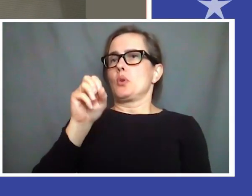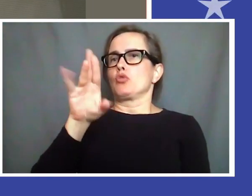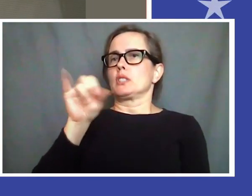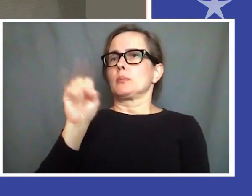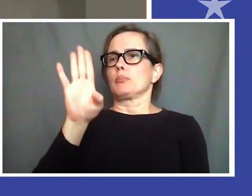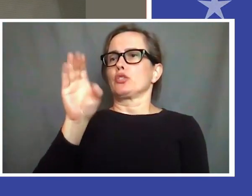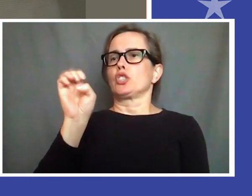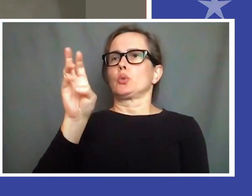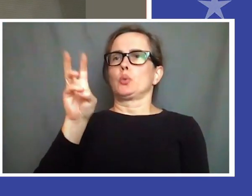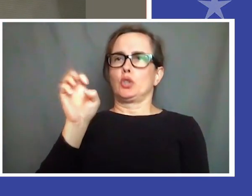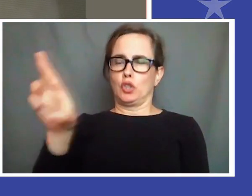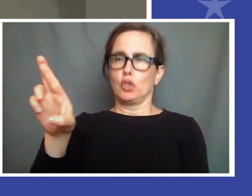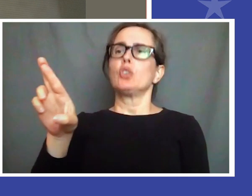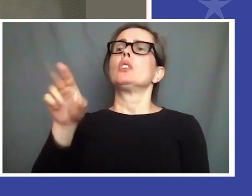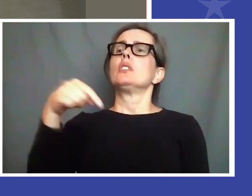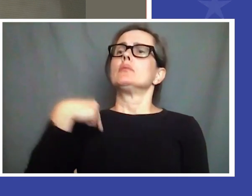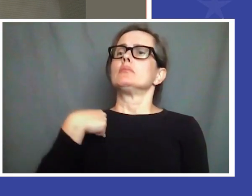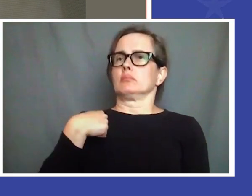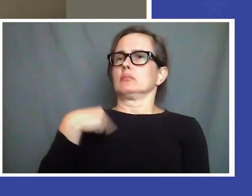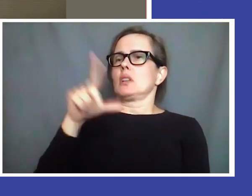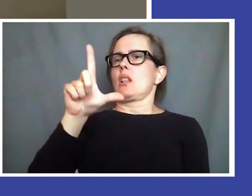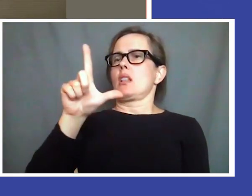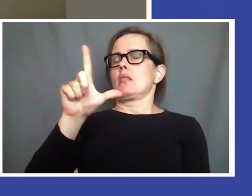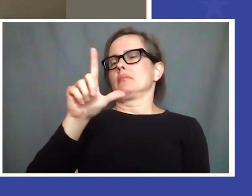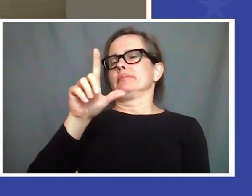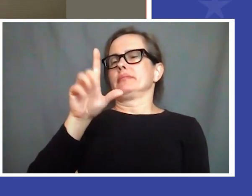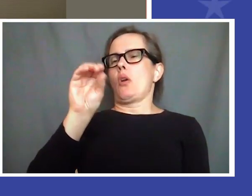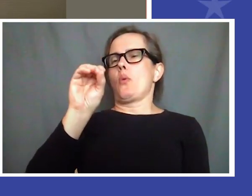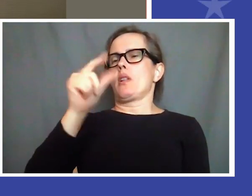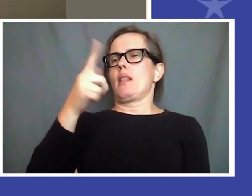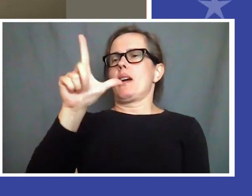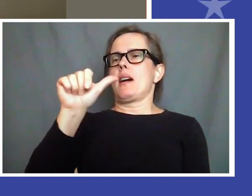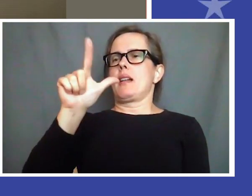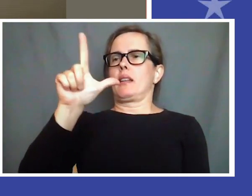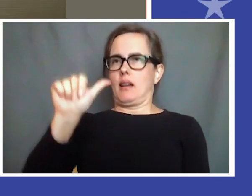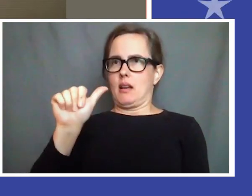of the Oglala Lakota tribe. We have a reservation